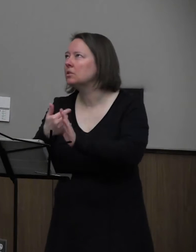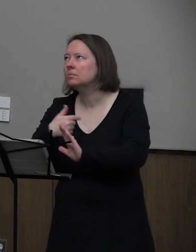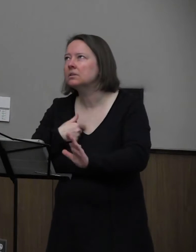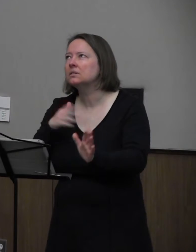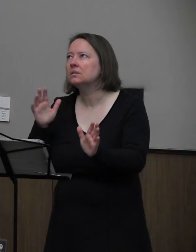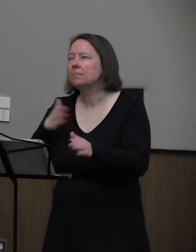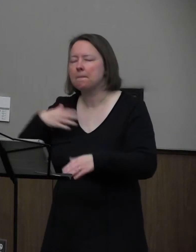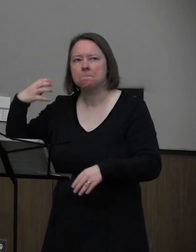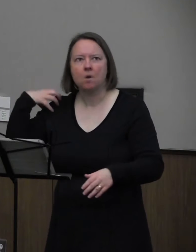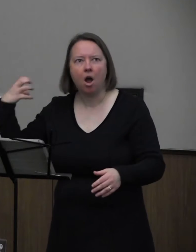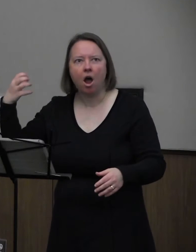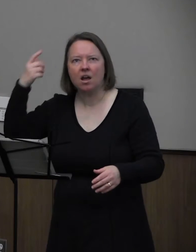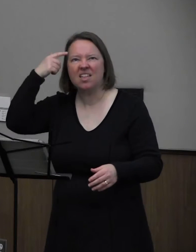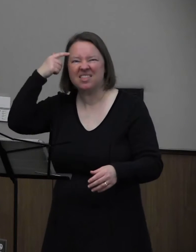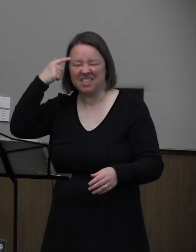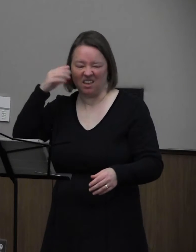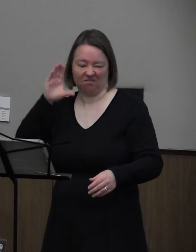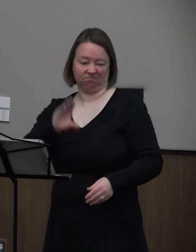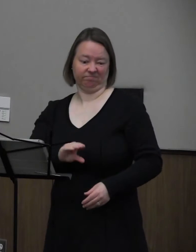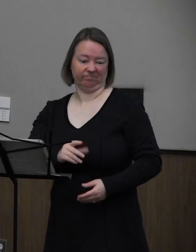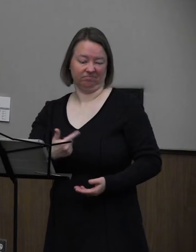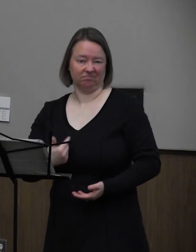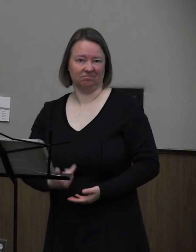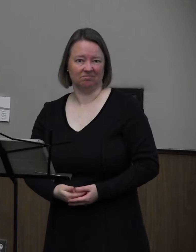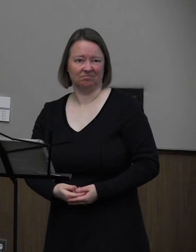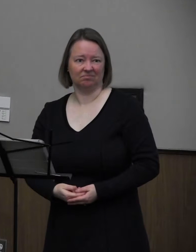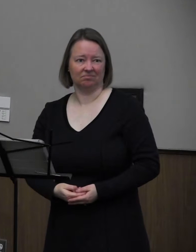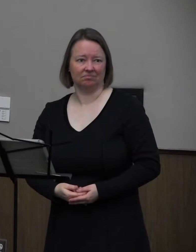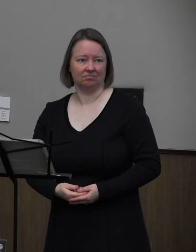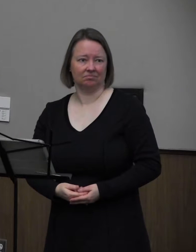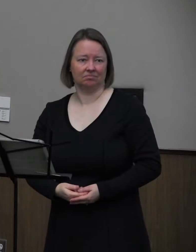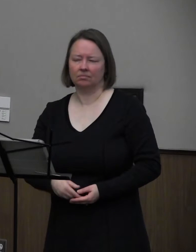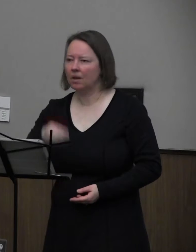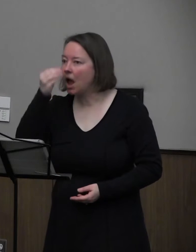My boss might think less of me. I don't care.